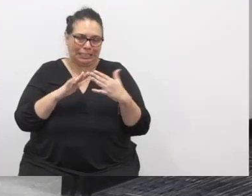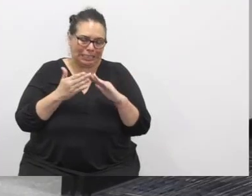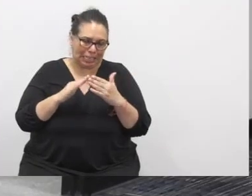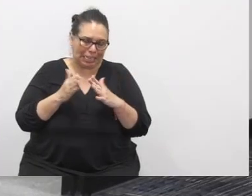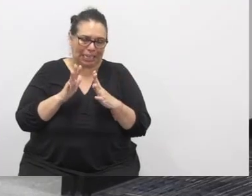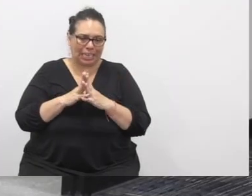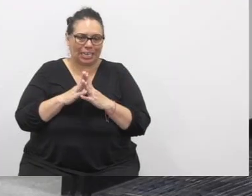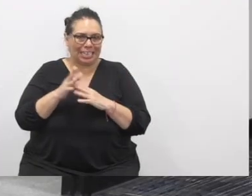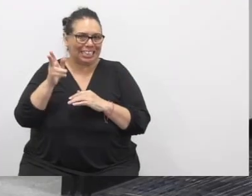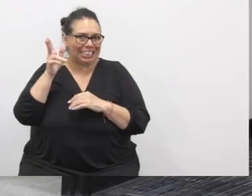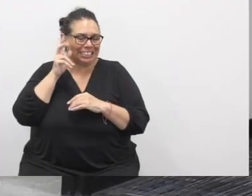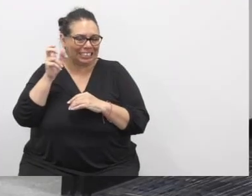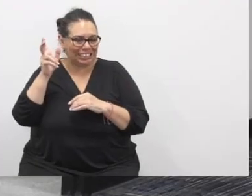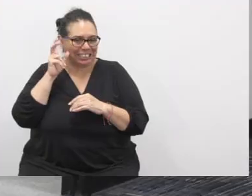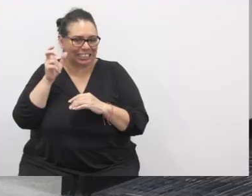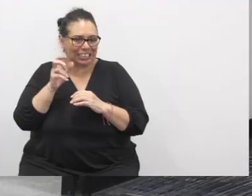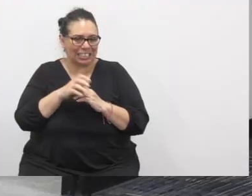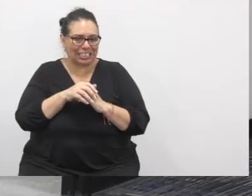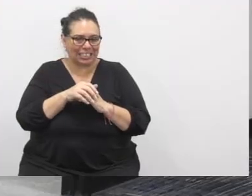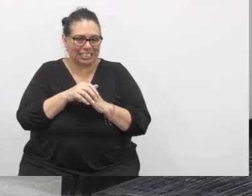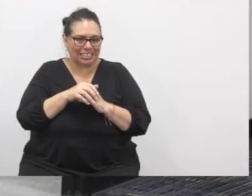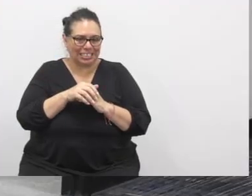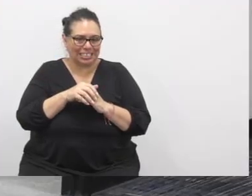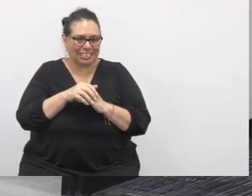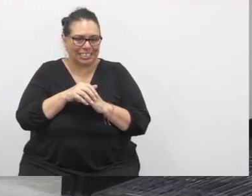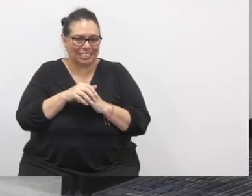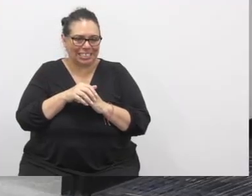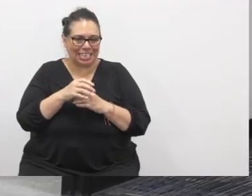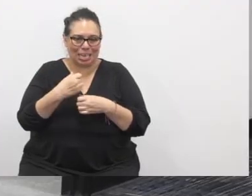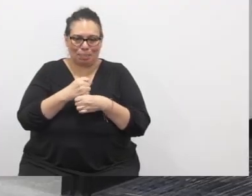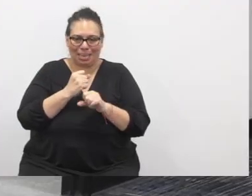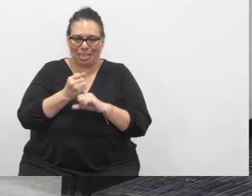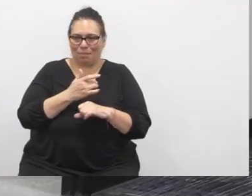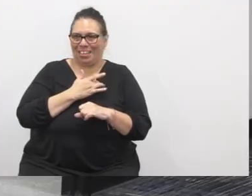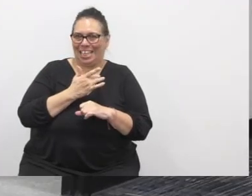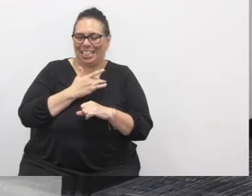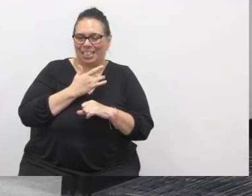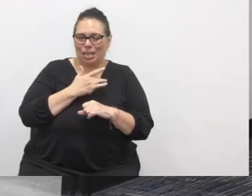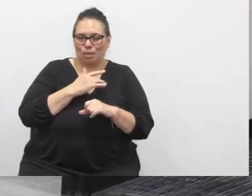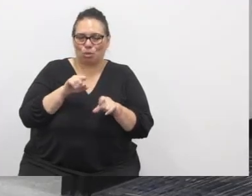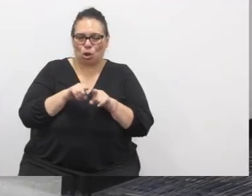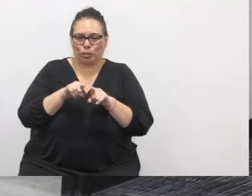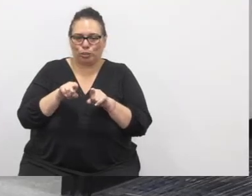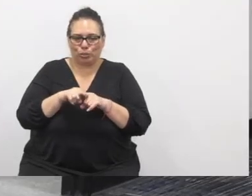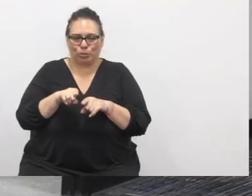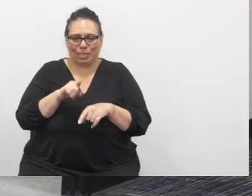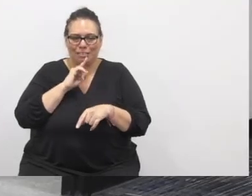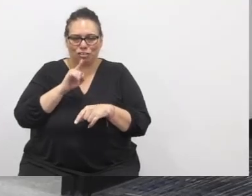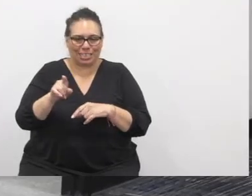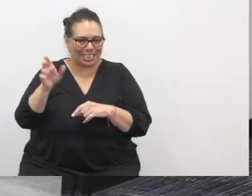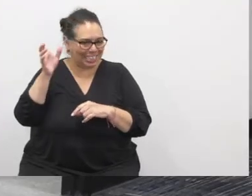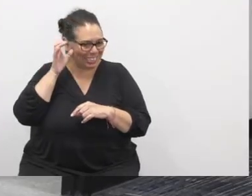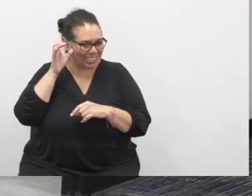Listening too. And you, I said making them feel but do also actually listen. Do both.